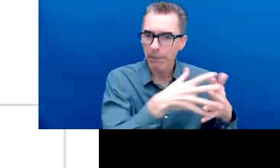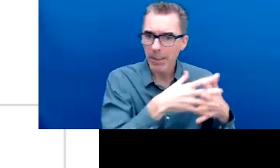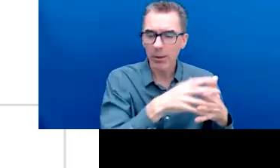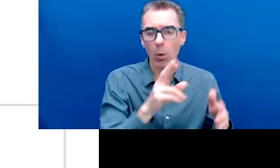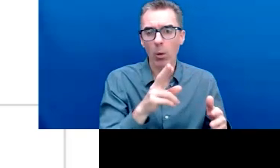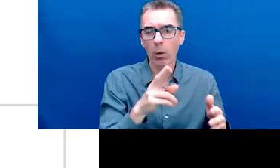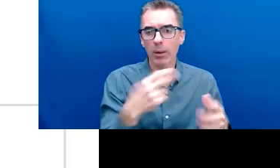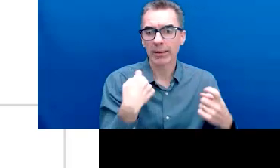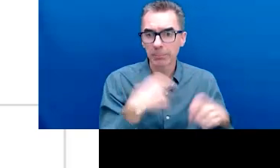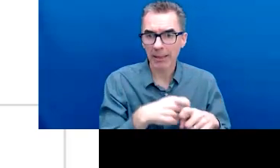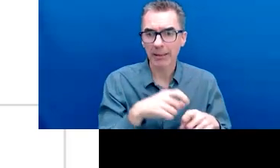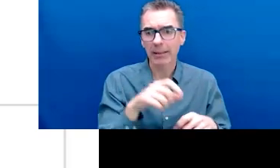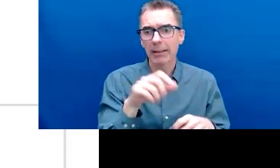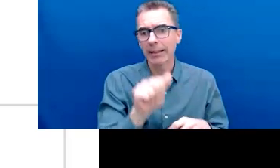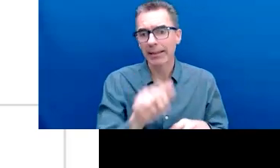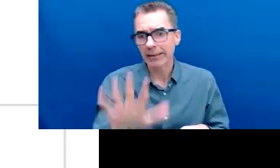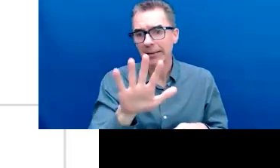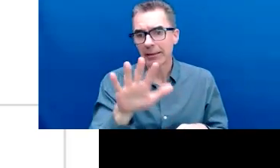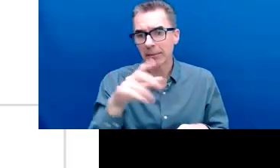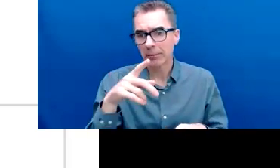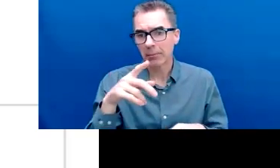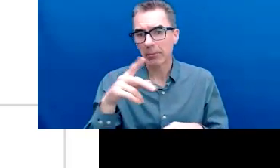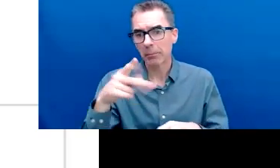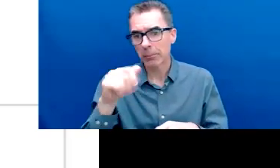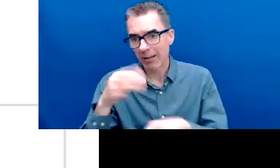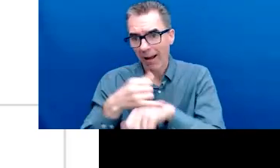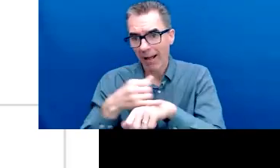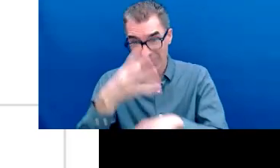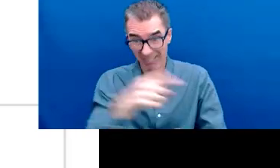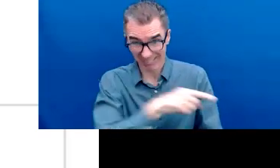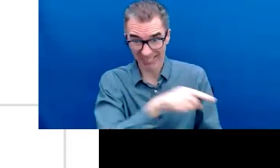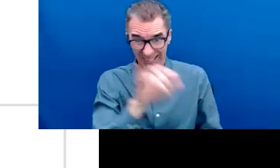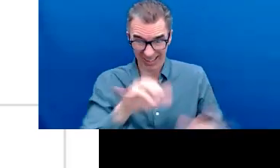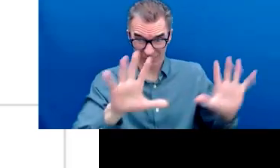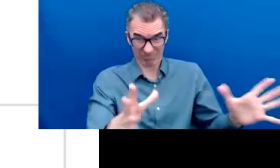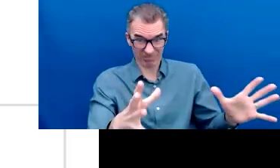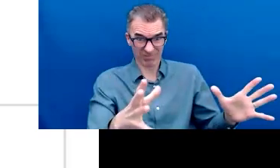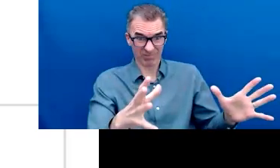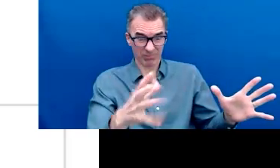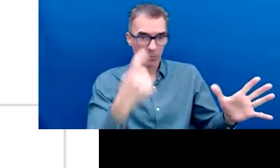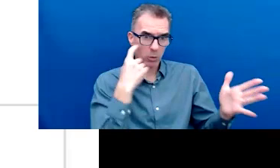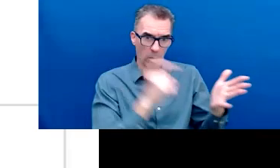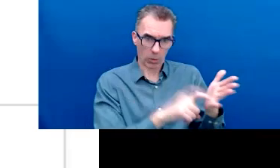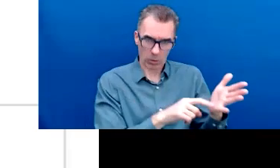and for Asian Pacific Islander males, you can see that, there's there's quite a, quite a difference,